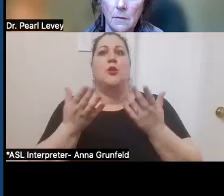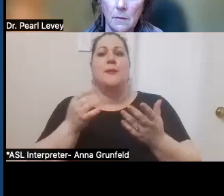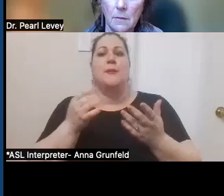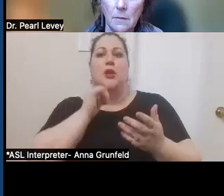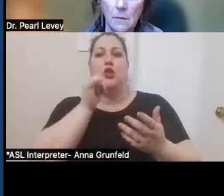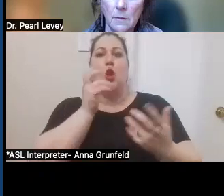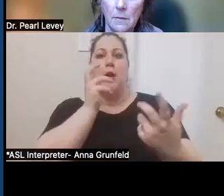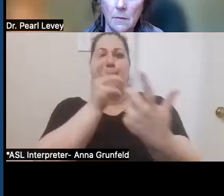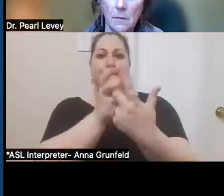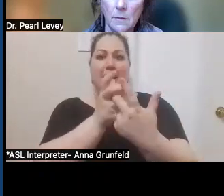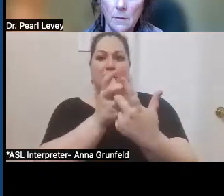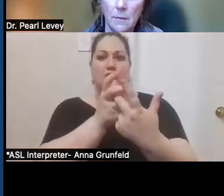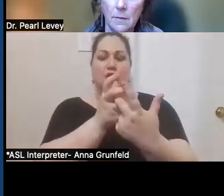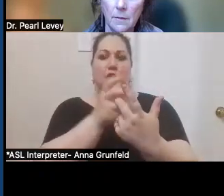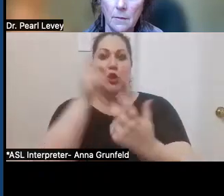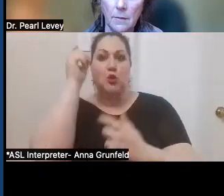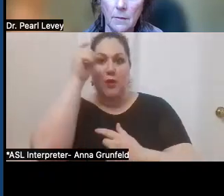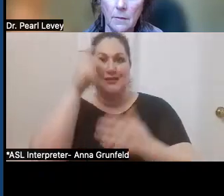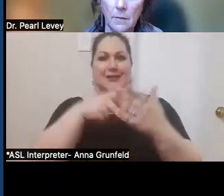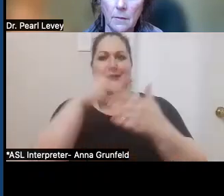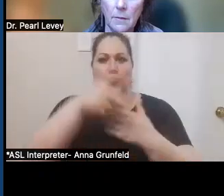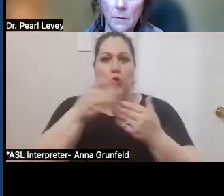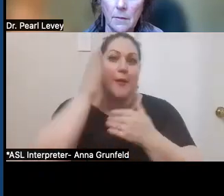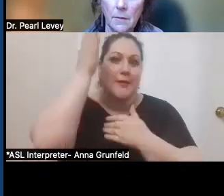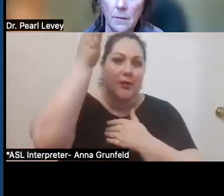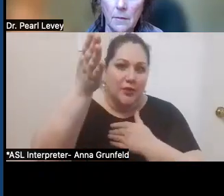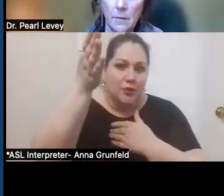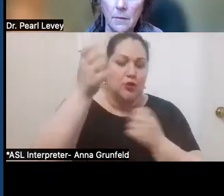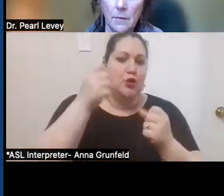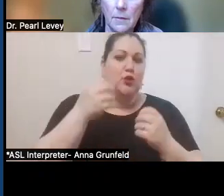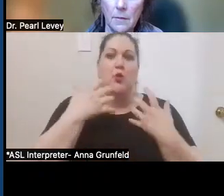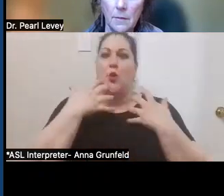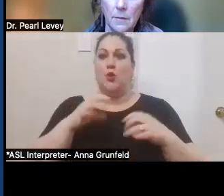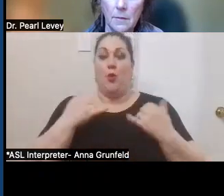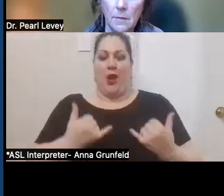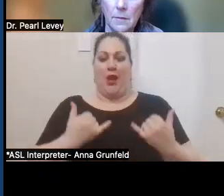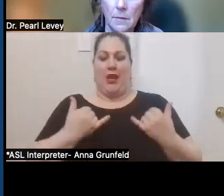and so they don't want to do anything that they fear will jeopardize that match.